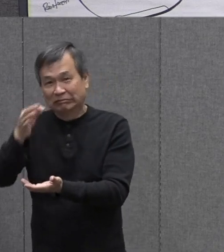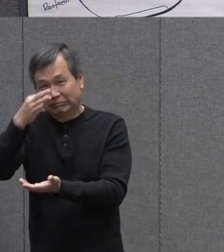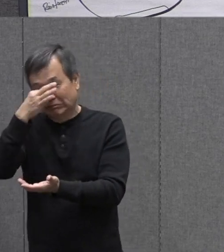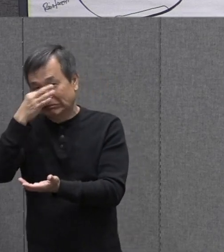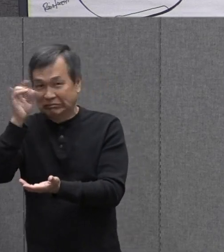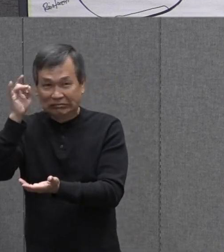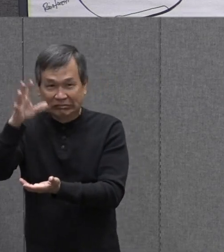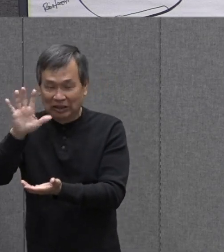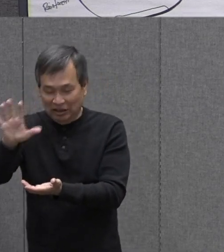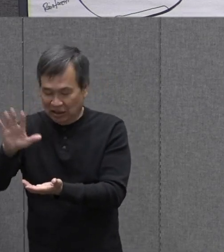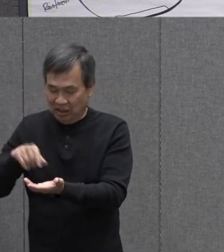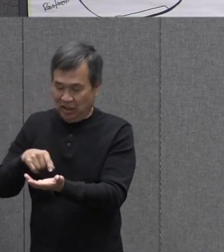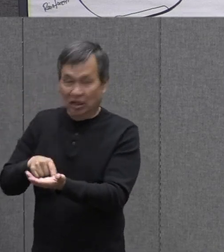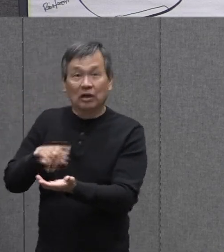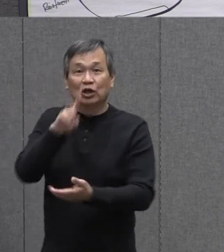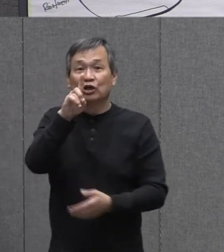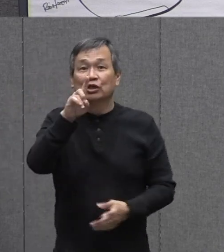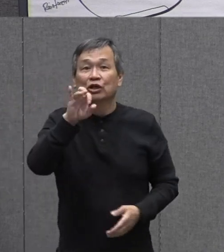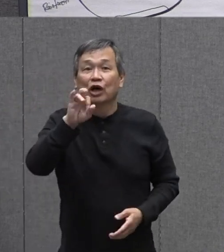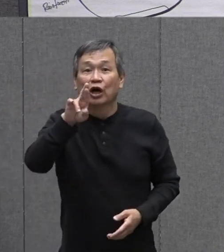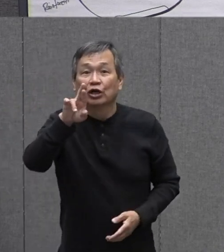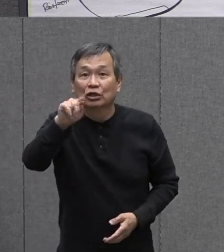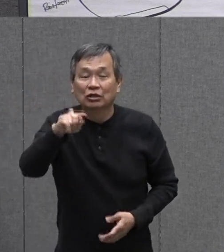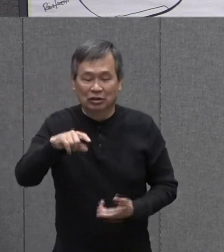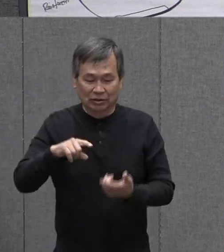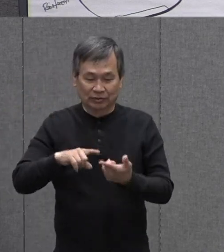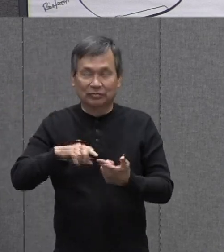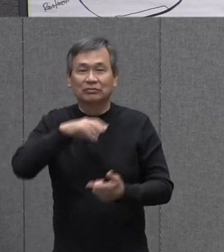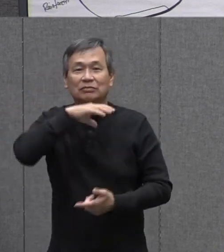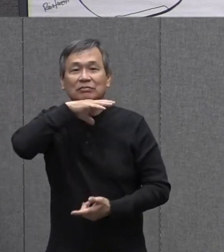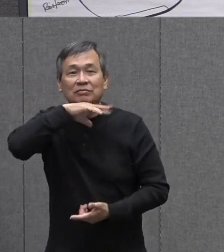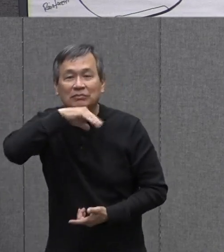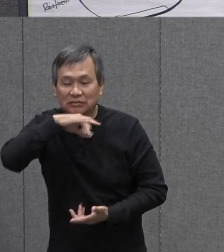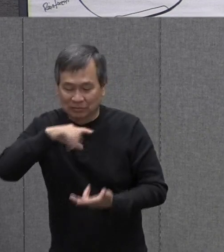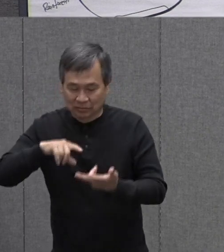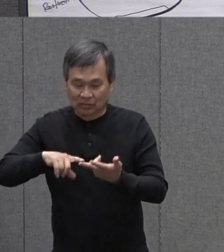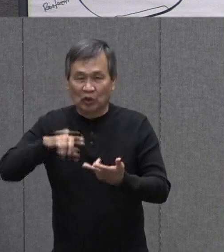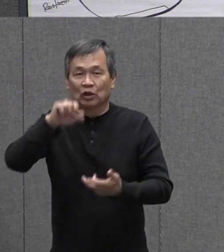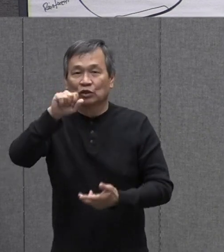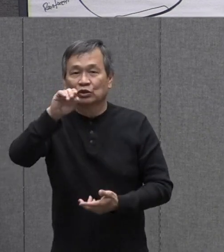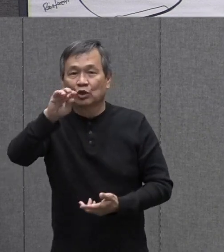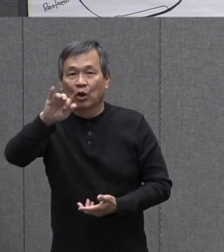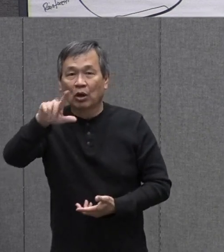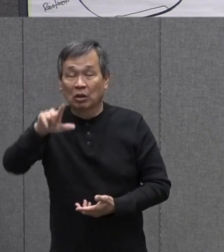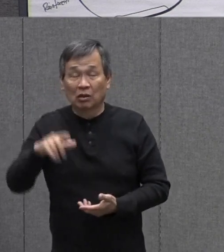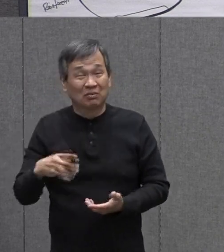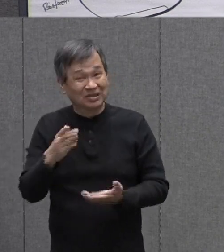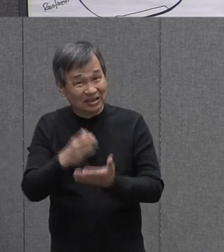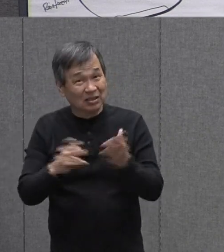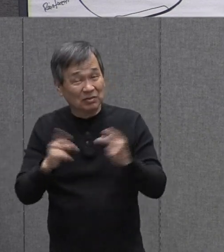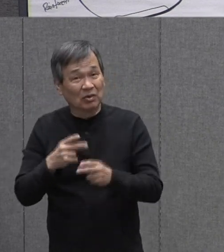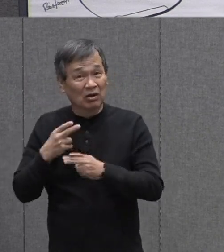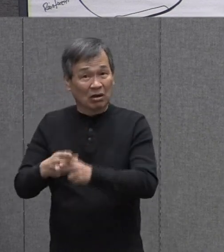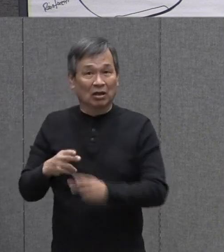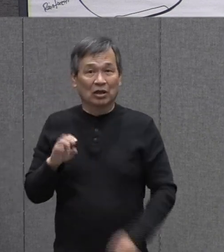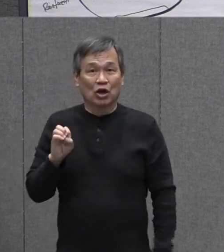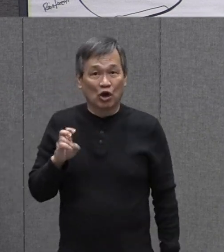You may call this dirt, you might call it soil. But some people call this what I have here, earth.